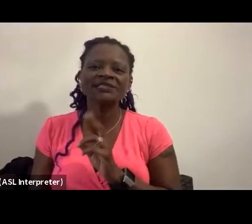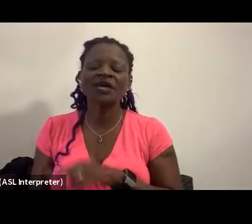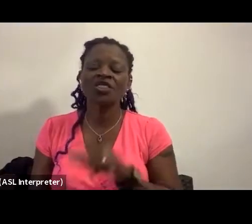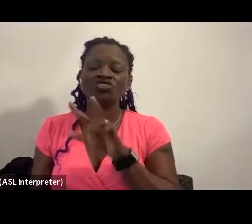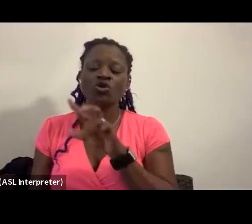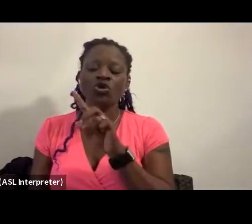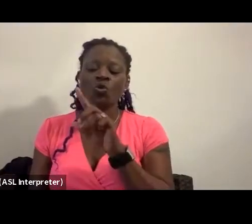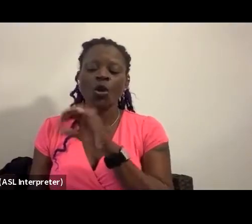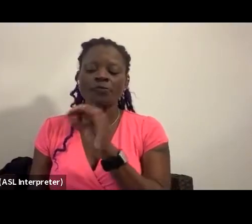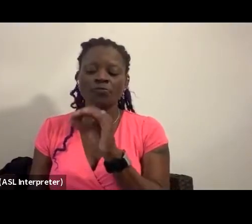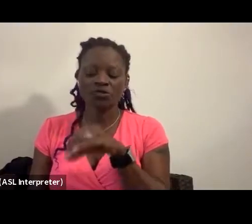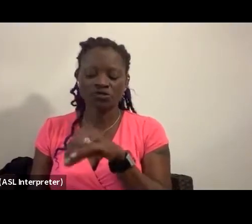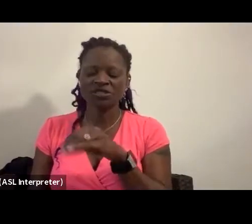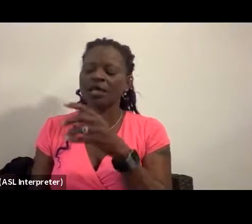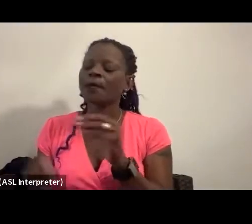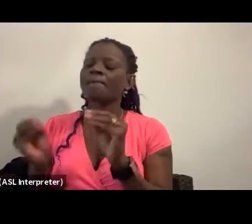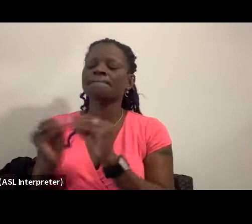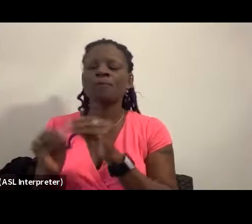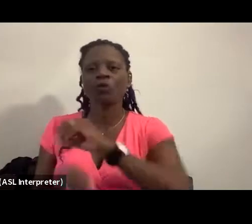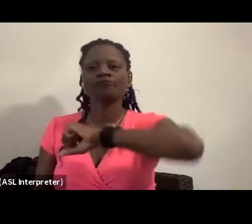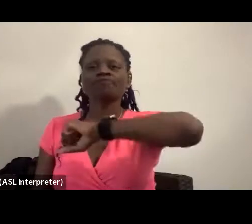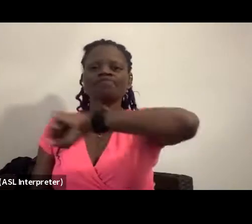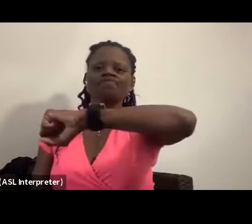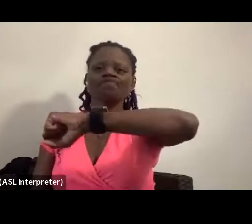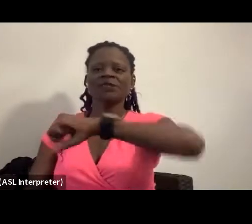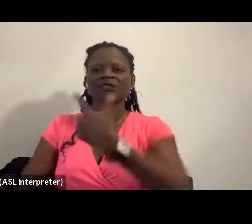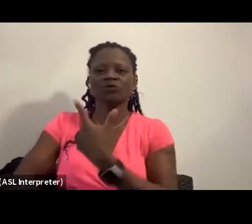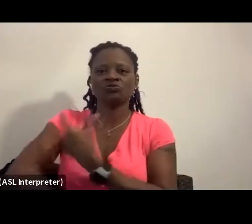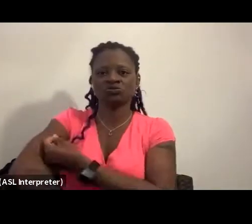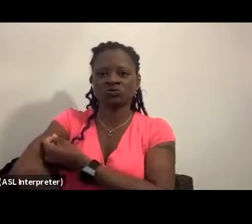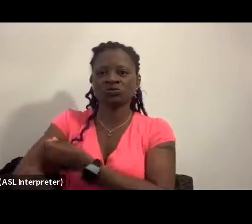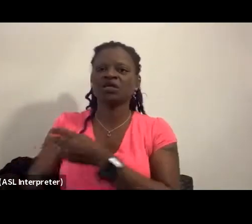vaccine hesitant than Democrats at seven percent.